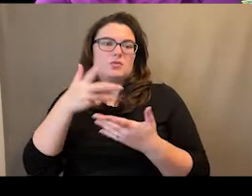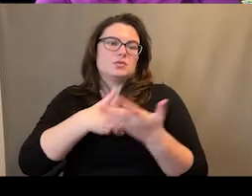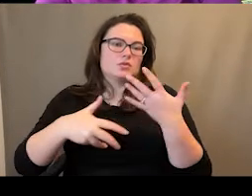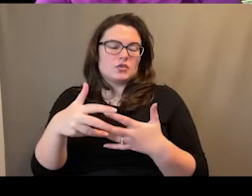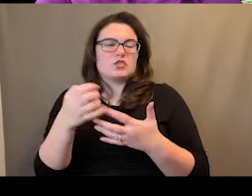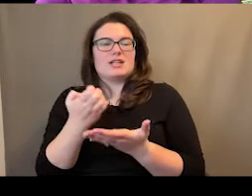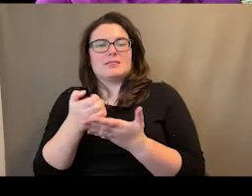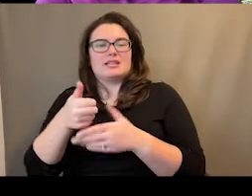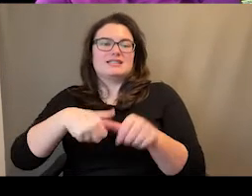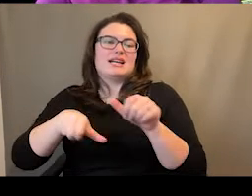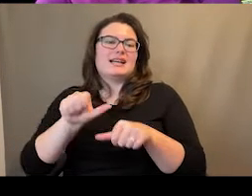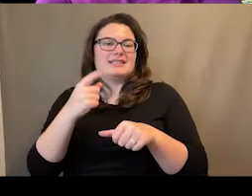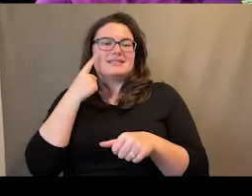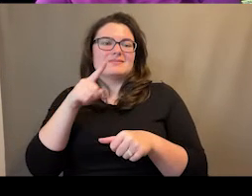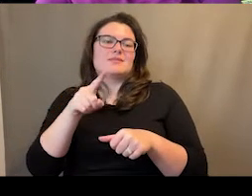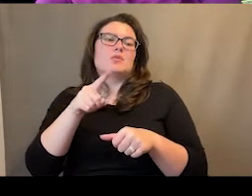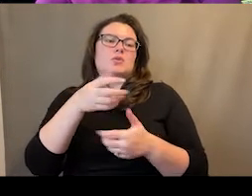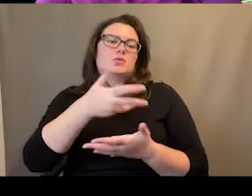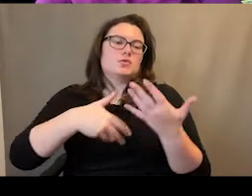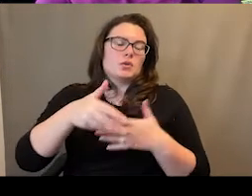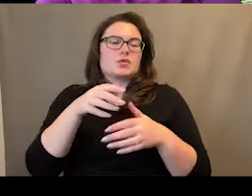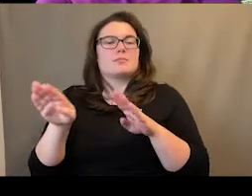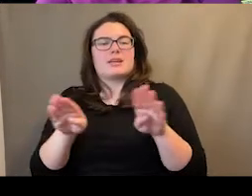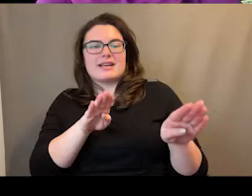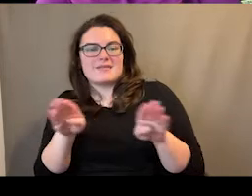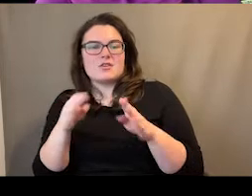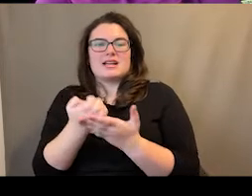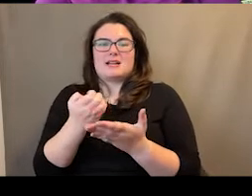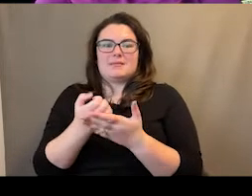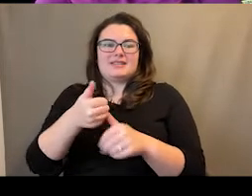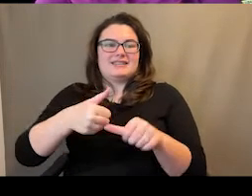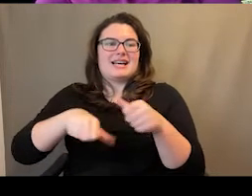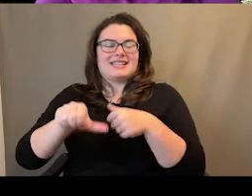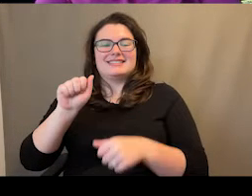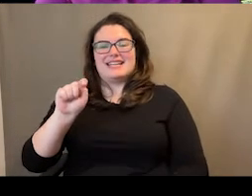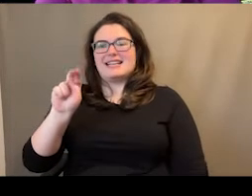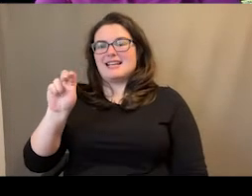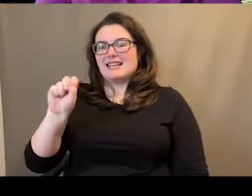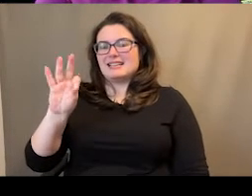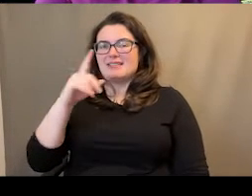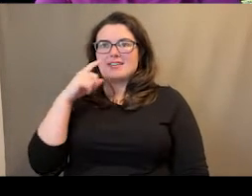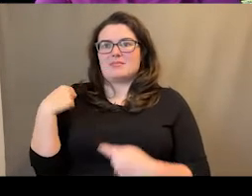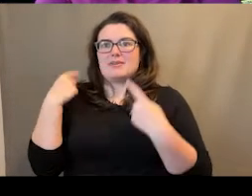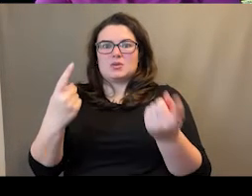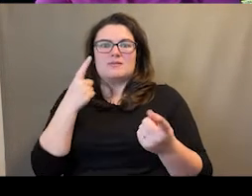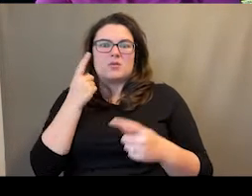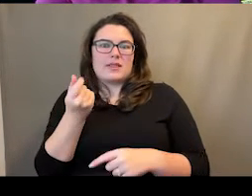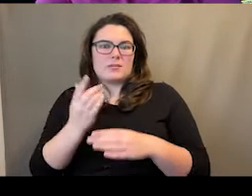the Social Behavioral and Economic Sciences Directorate at the NSF. I've been at NSF for a little over two years.